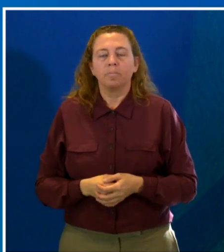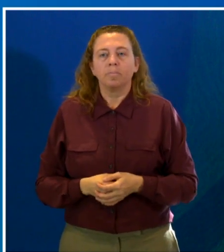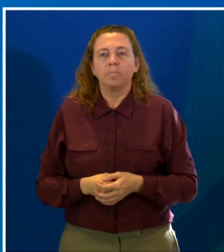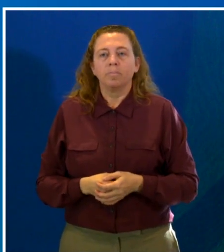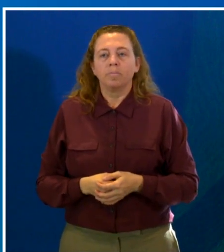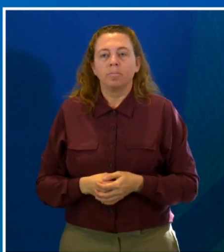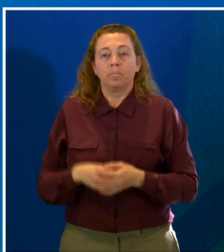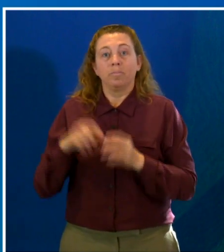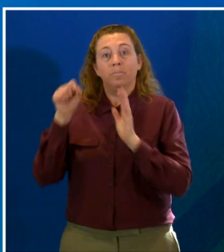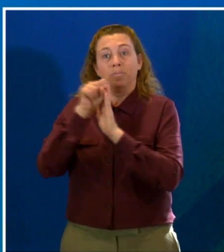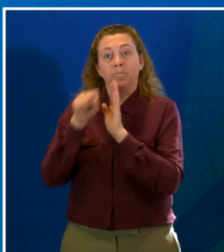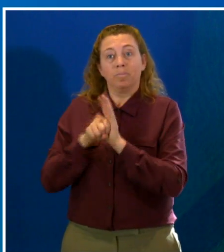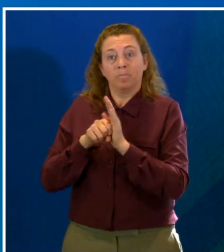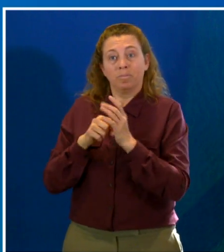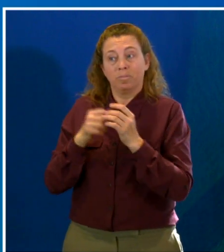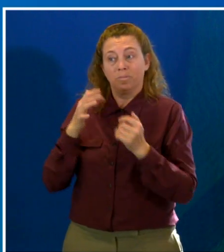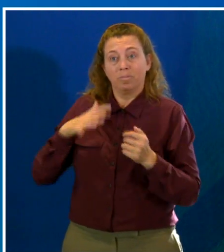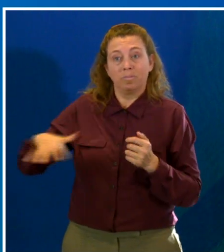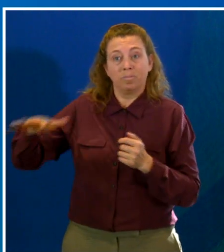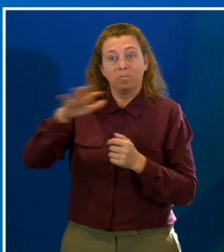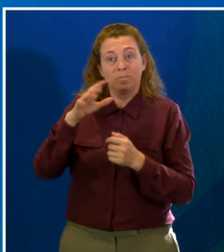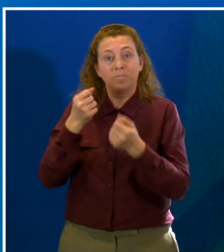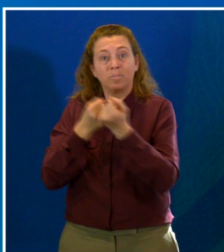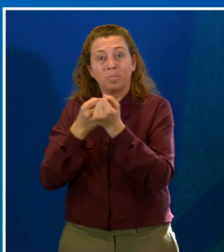hard hit small business community has followed.